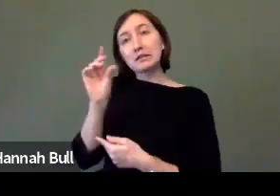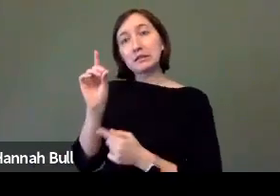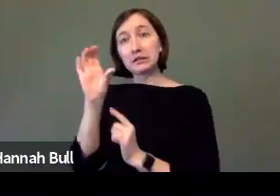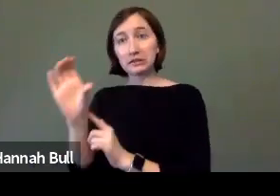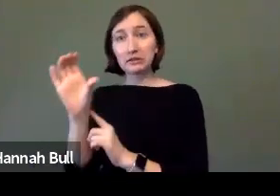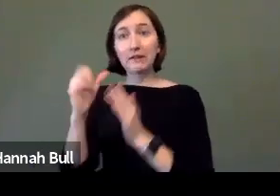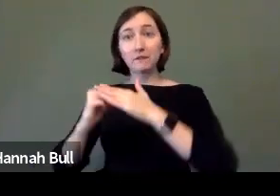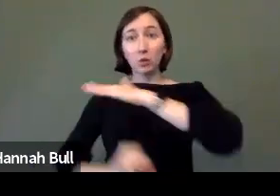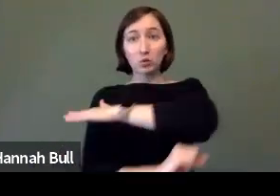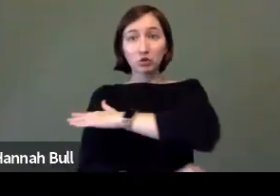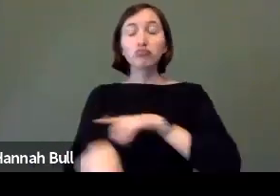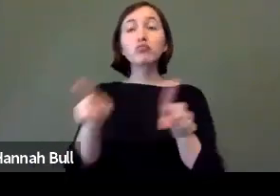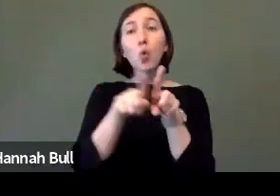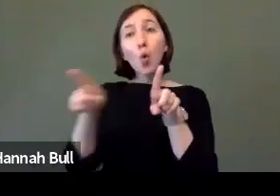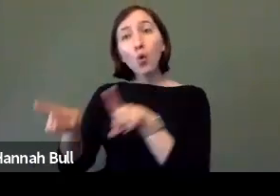from the Centers for Disease Control.